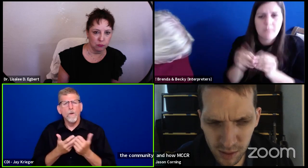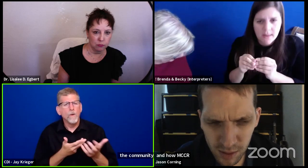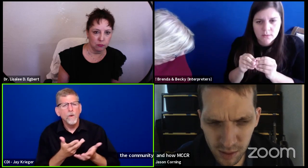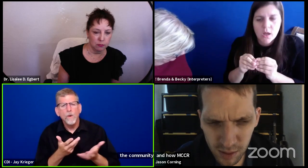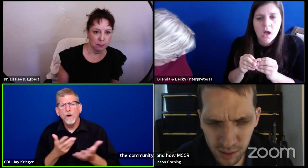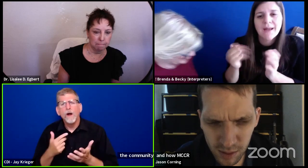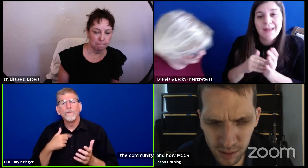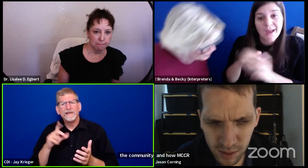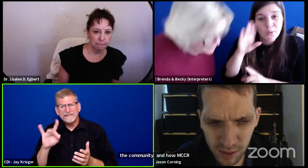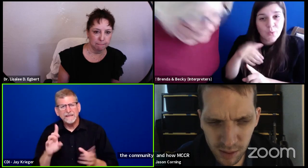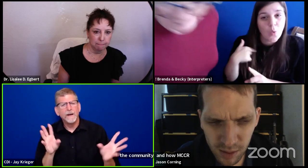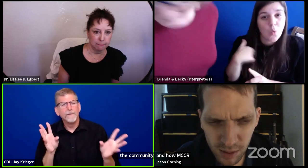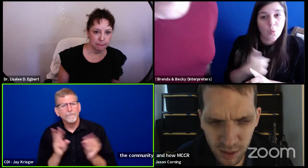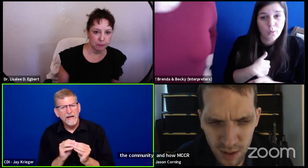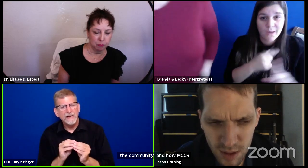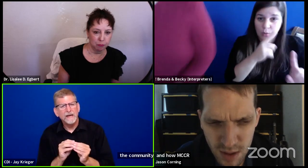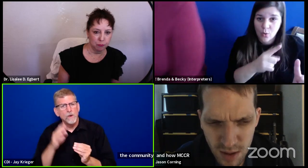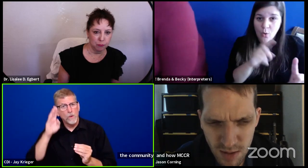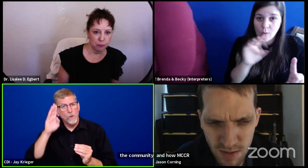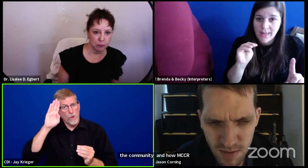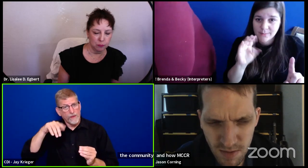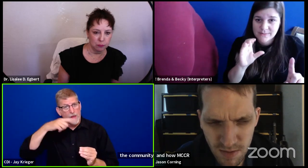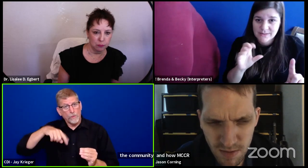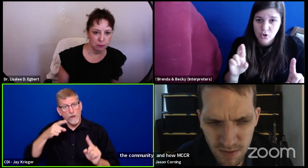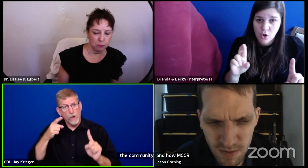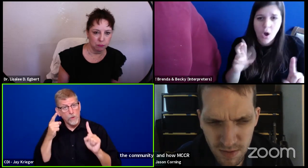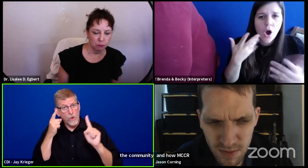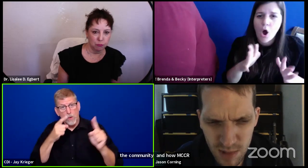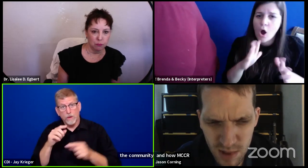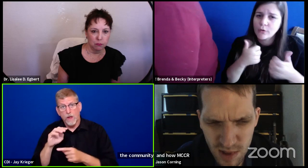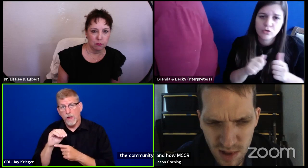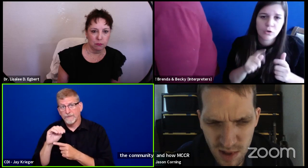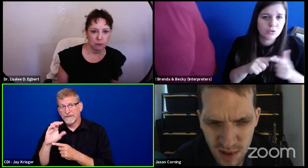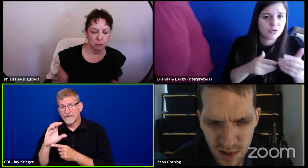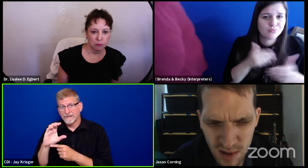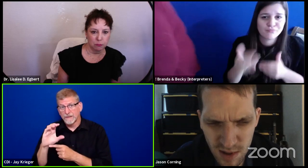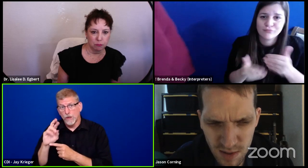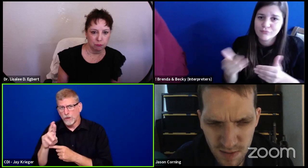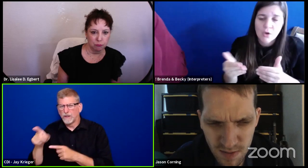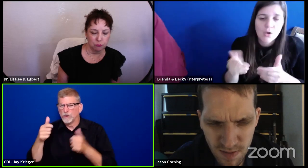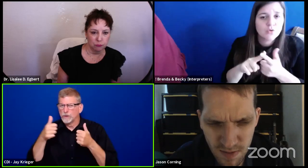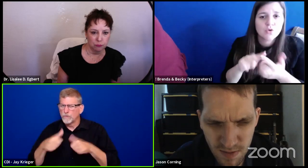to make accessibility as seamless as possible through adopting VRI, our intake questionnaire